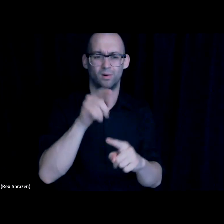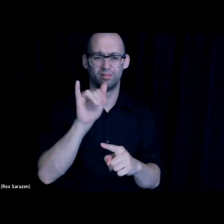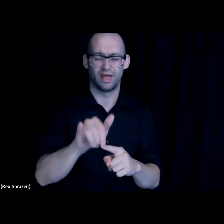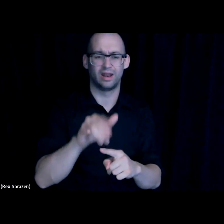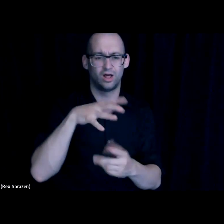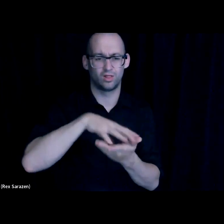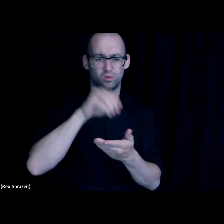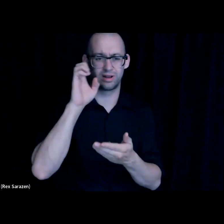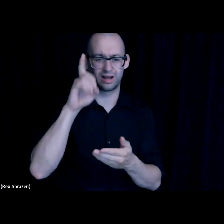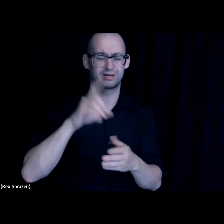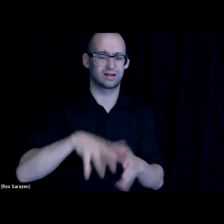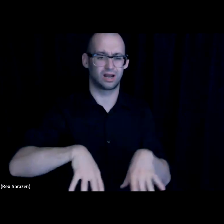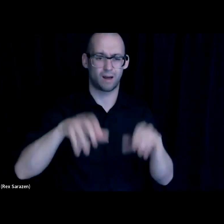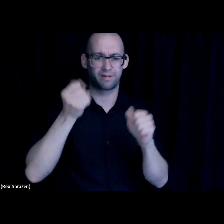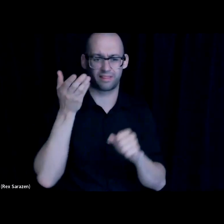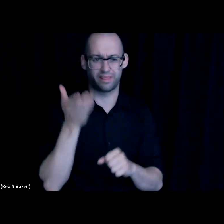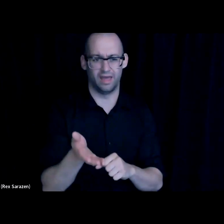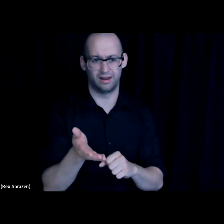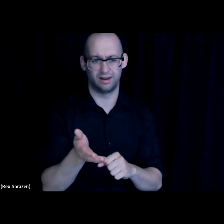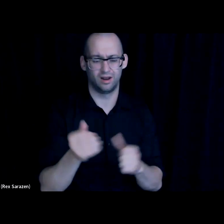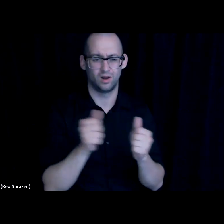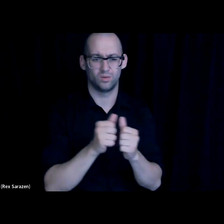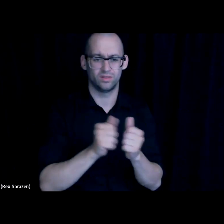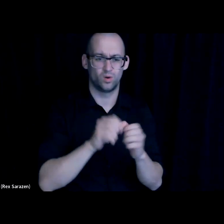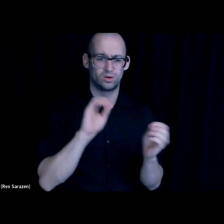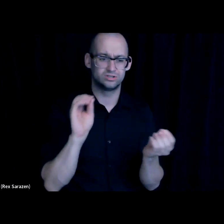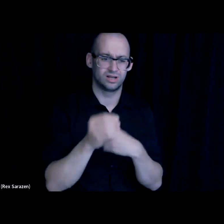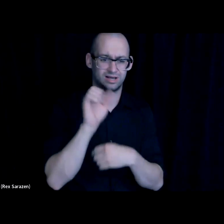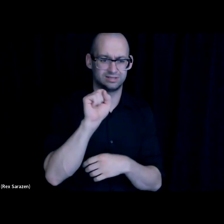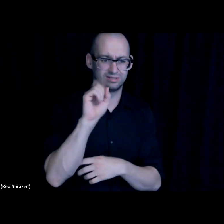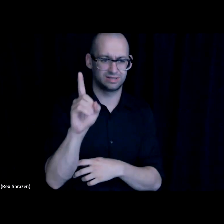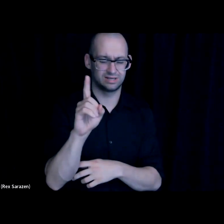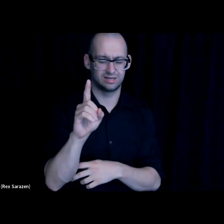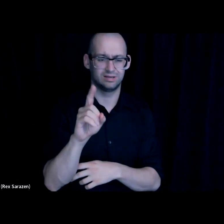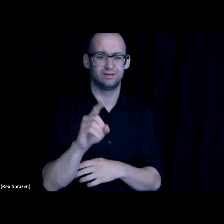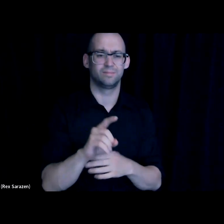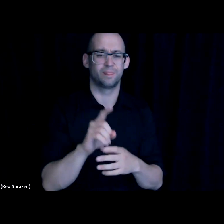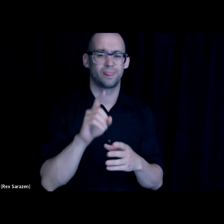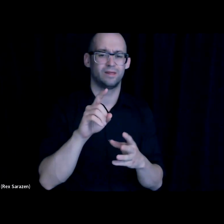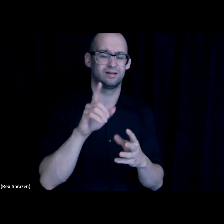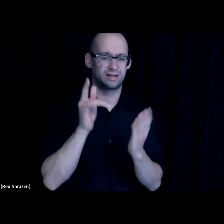with the organization is the International Society of Technology Educators and so we